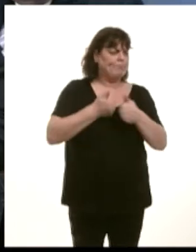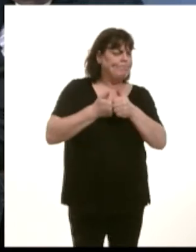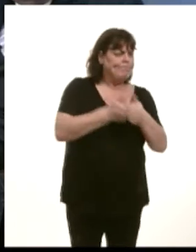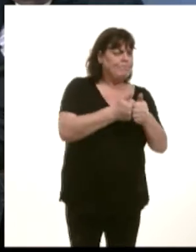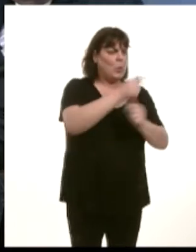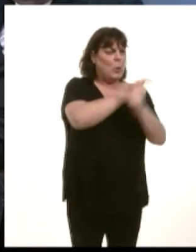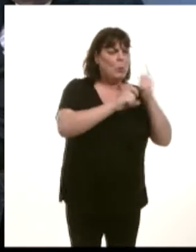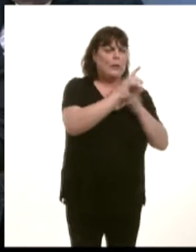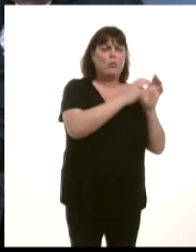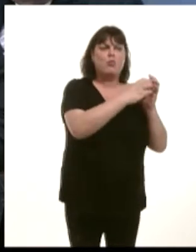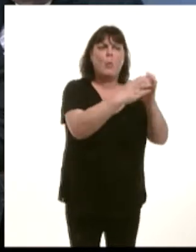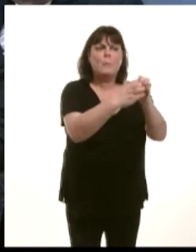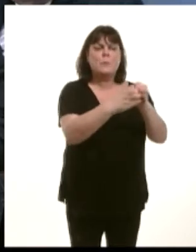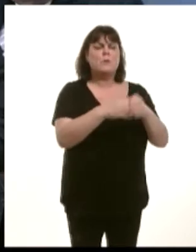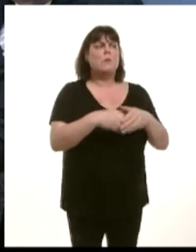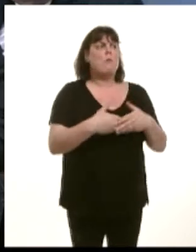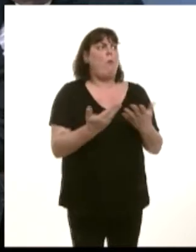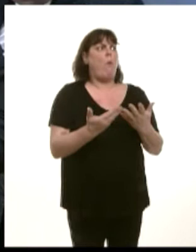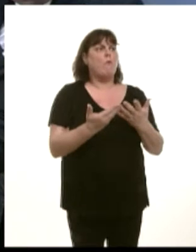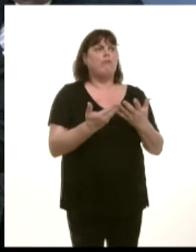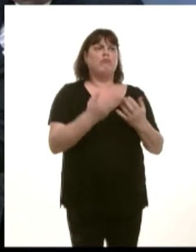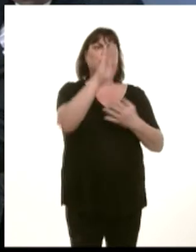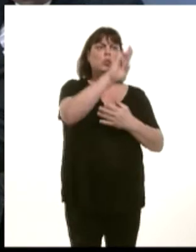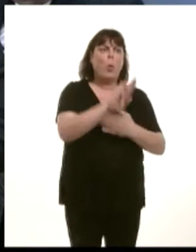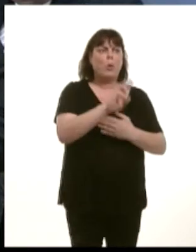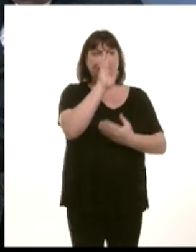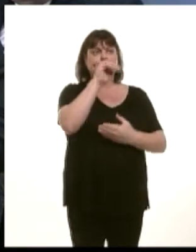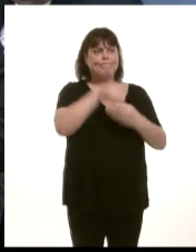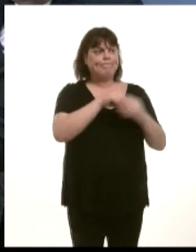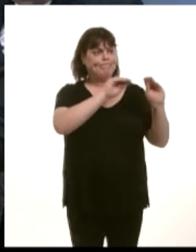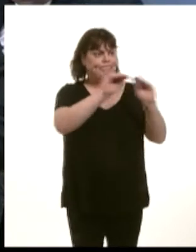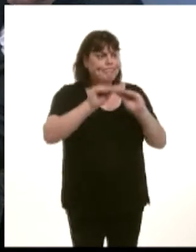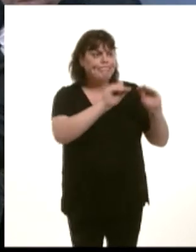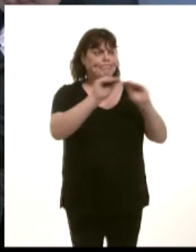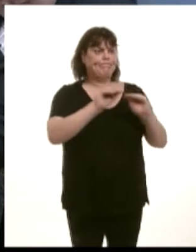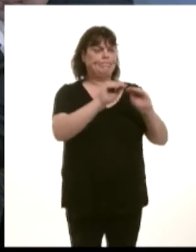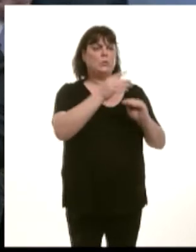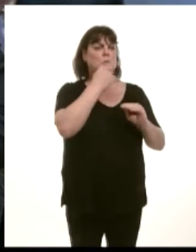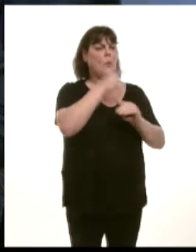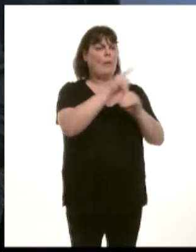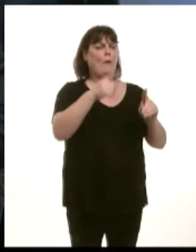the community, or indeed via the education system, so that people do not feel marginalised